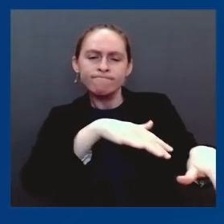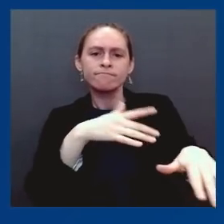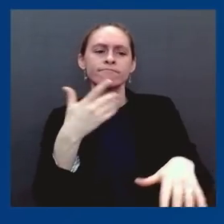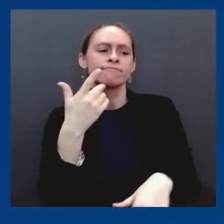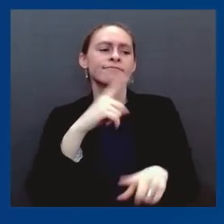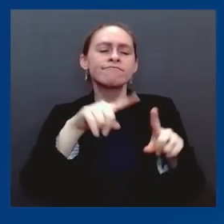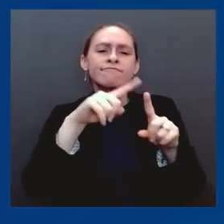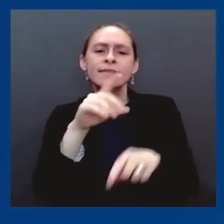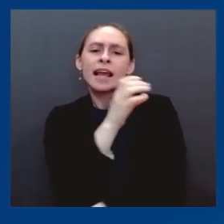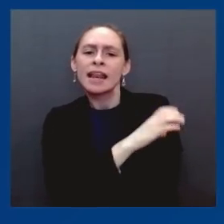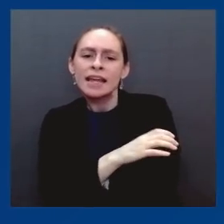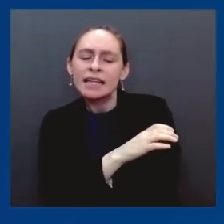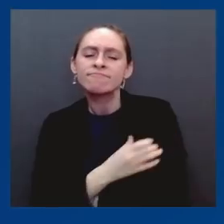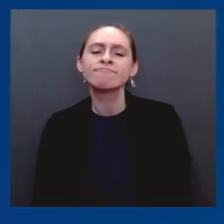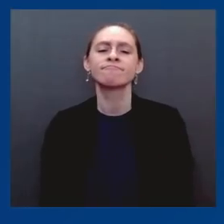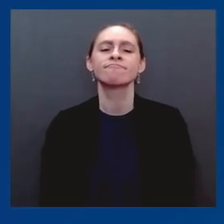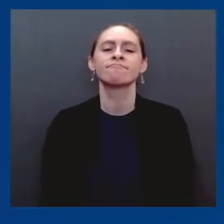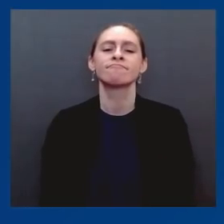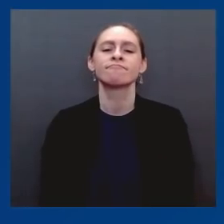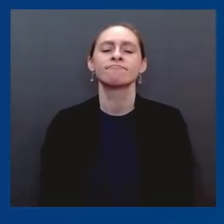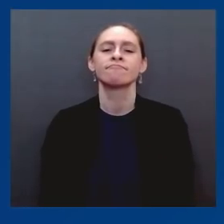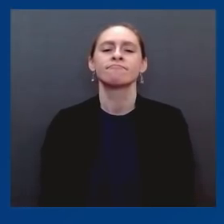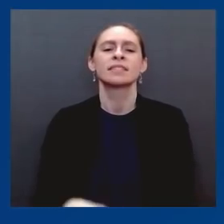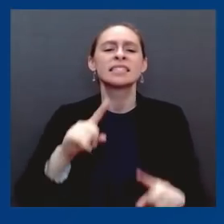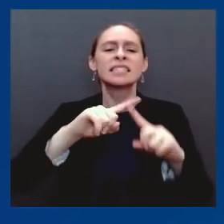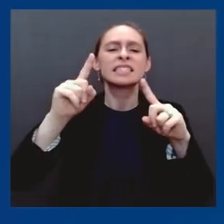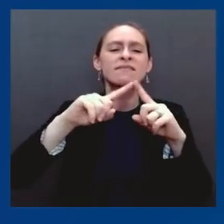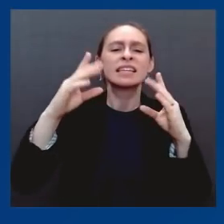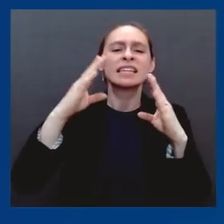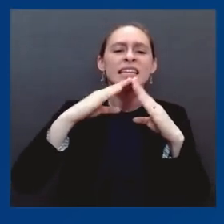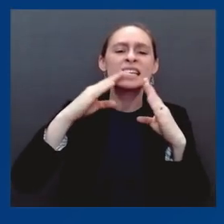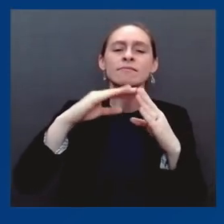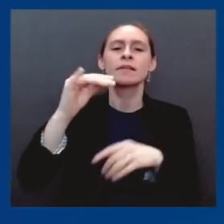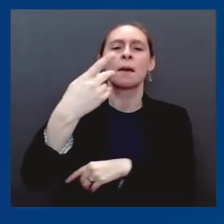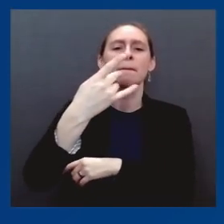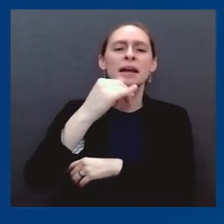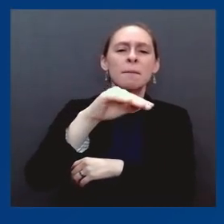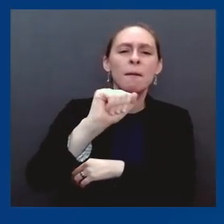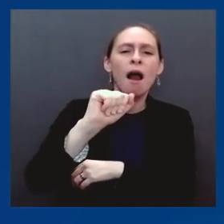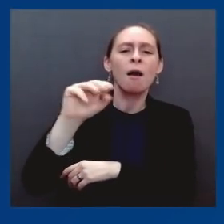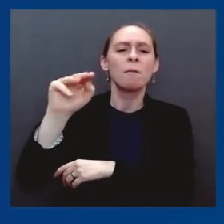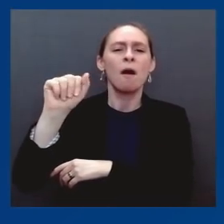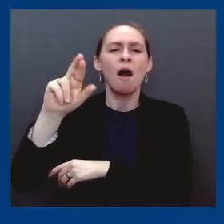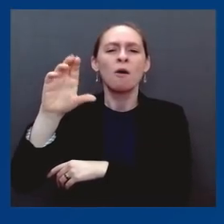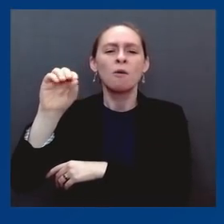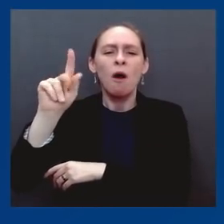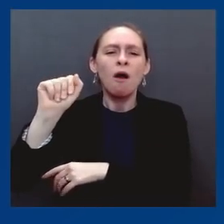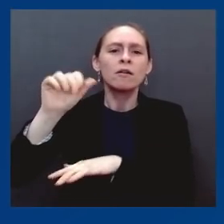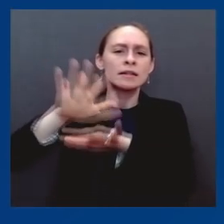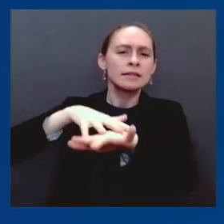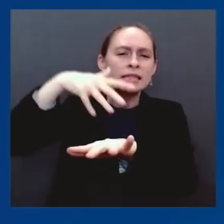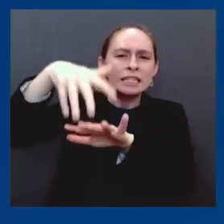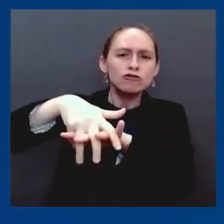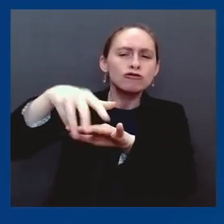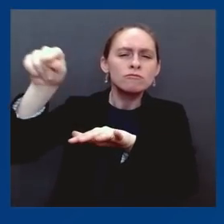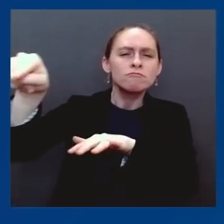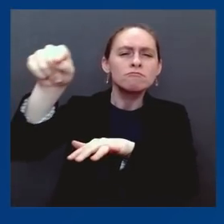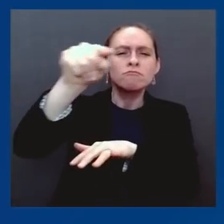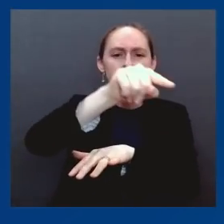In Indiana, 23 military medical personnel started their mission on Christmas Day at University Methodist Hospital in Indianapolis.